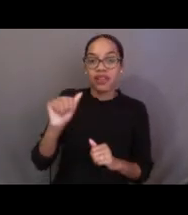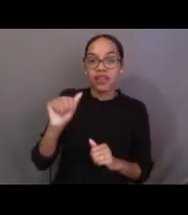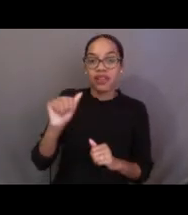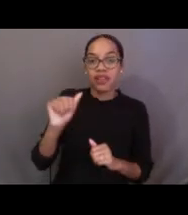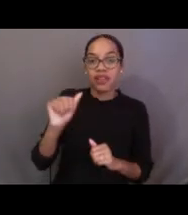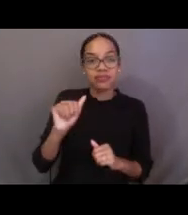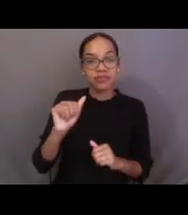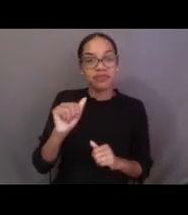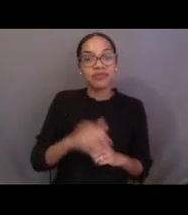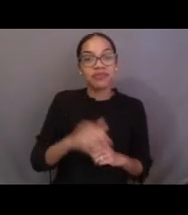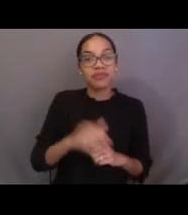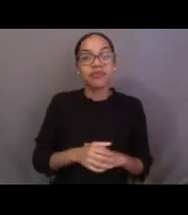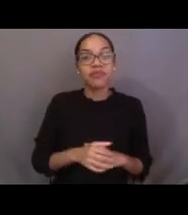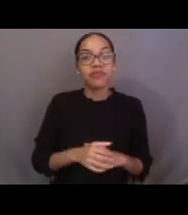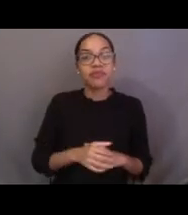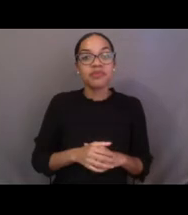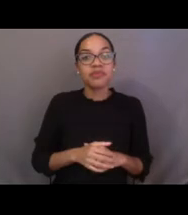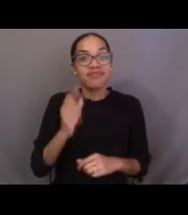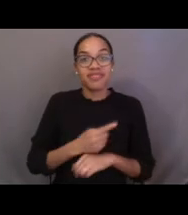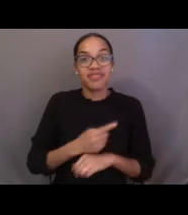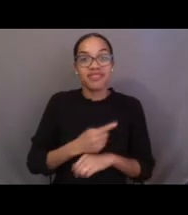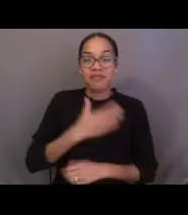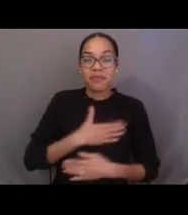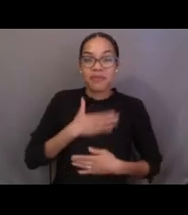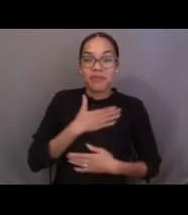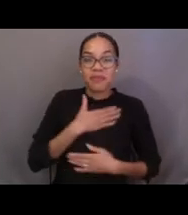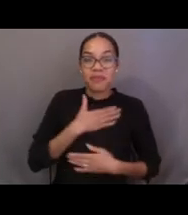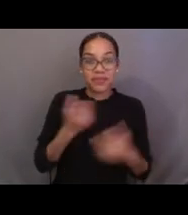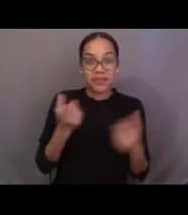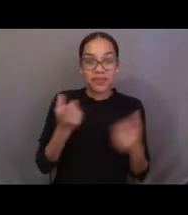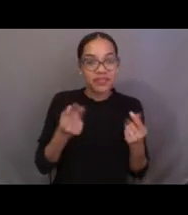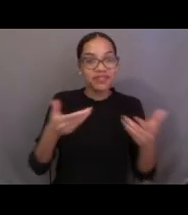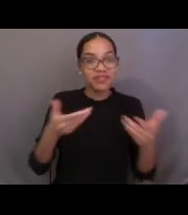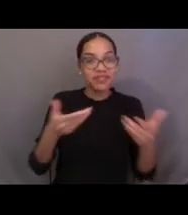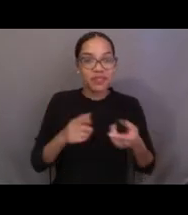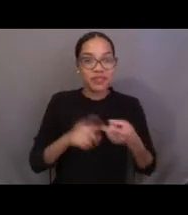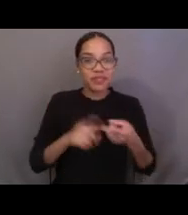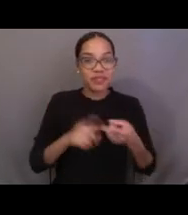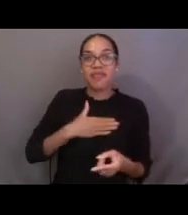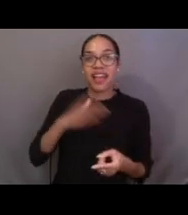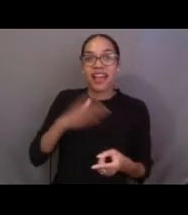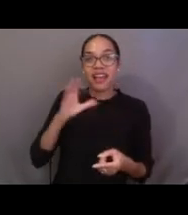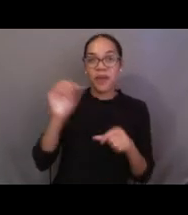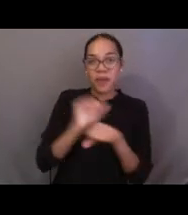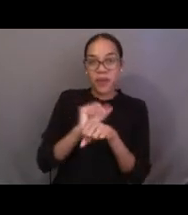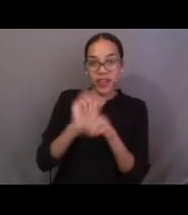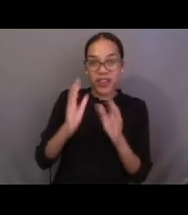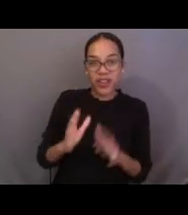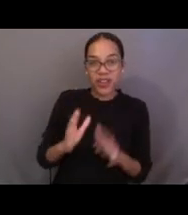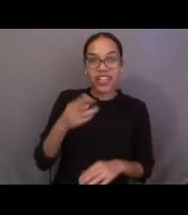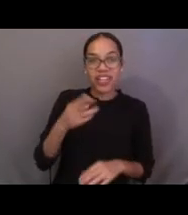Now today, it is my pleasure to be introducing you to one of my coworkers, Harriet Booth, from both Woods Hole Sea Grant